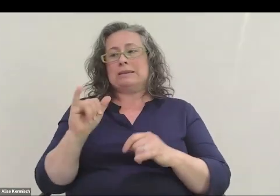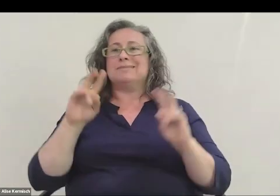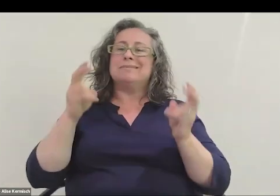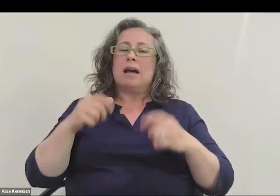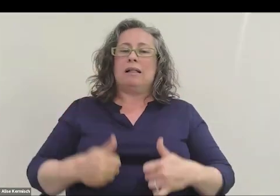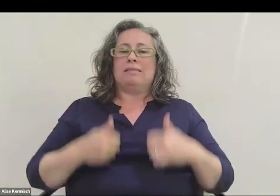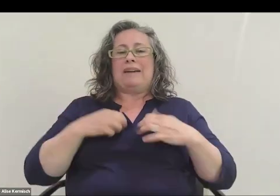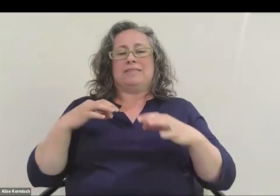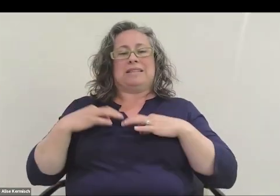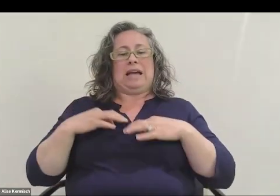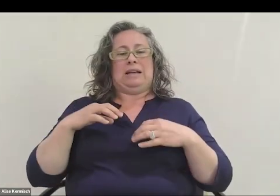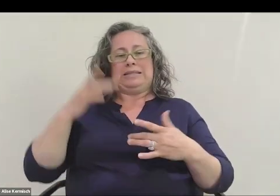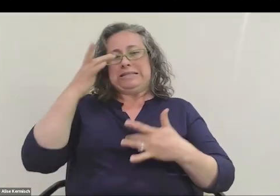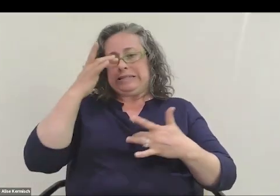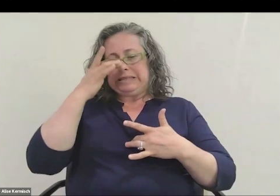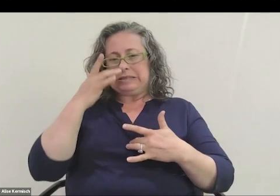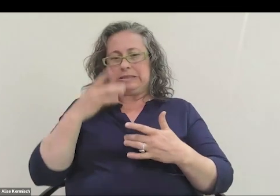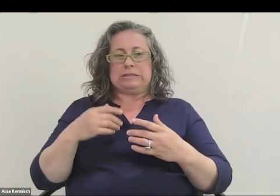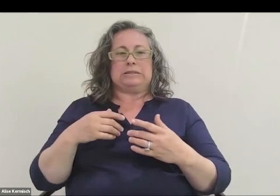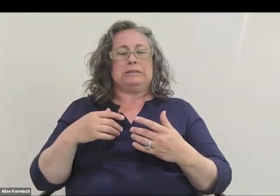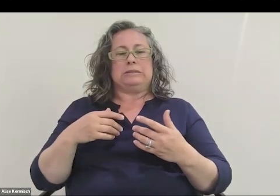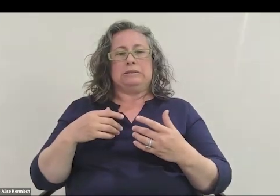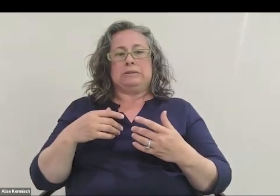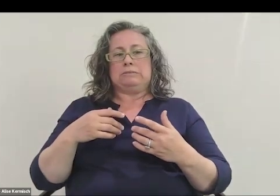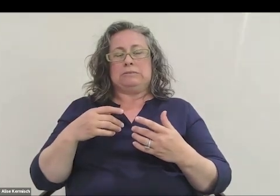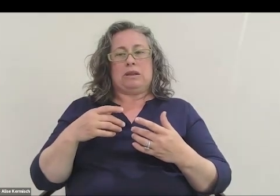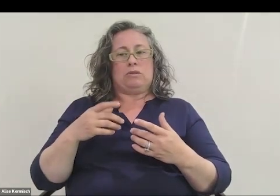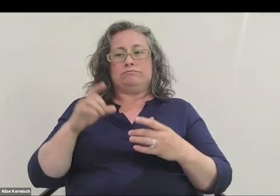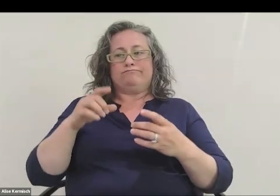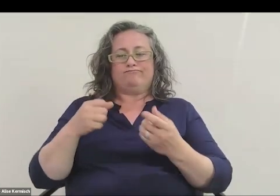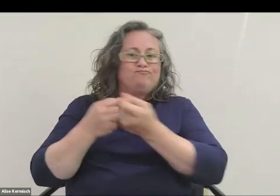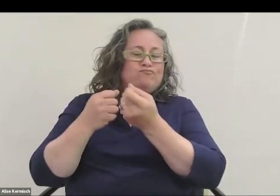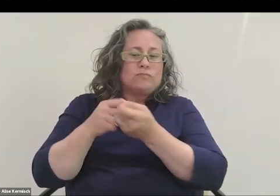and justify horrible treatment of AIDS patients